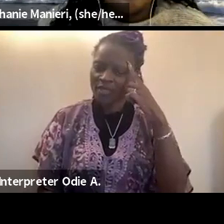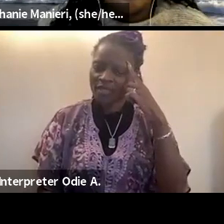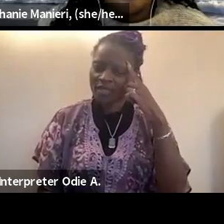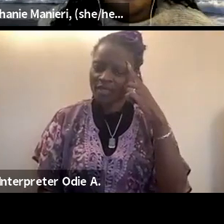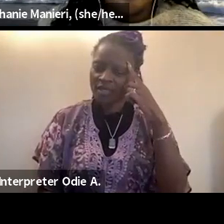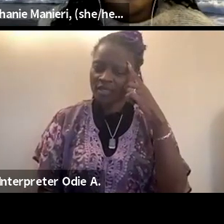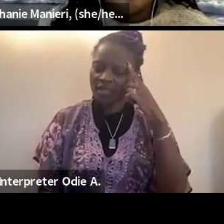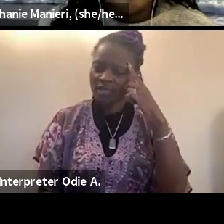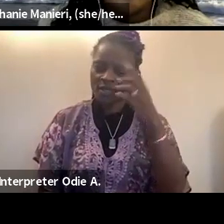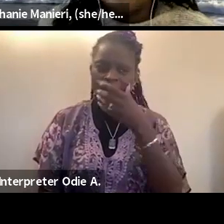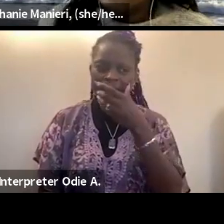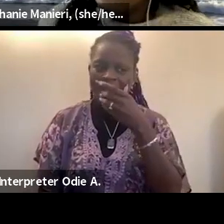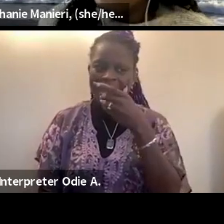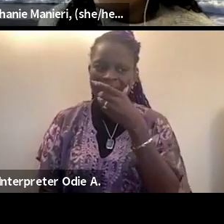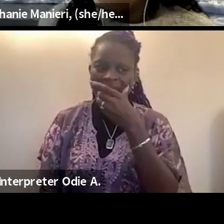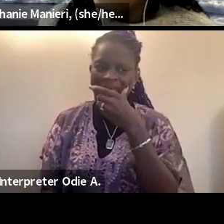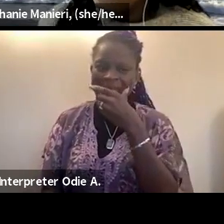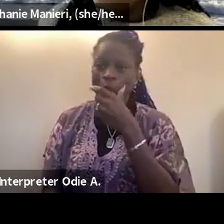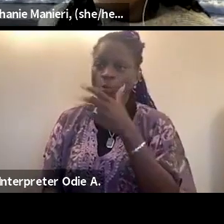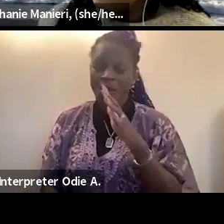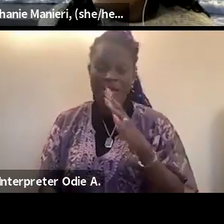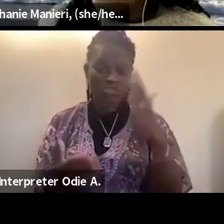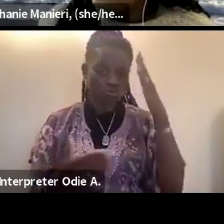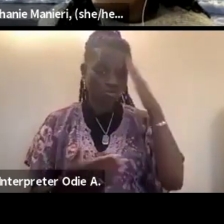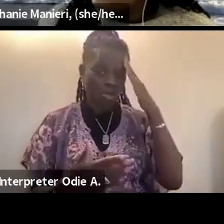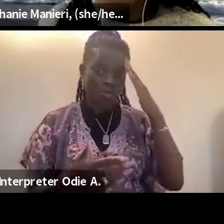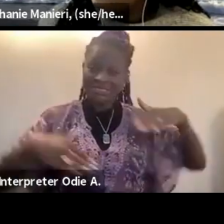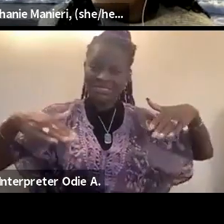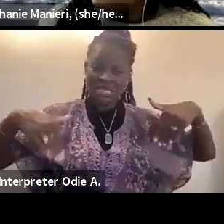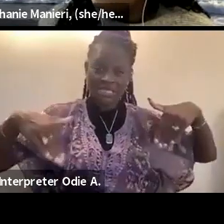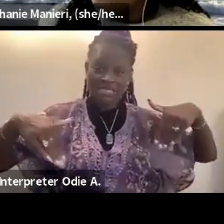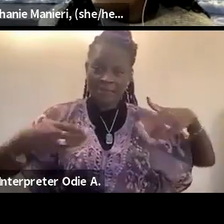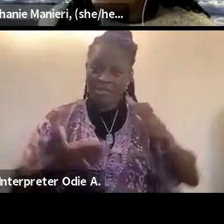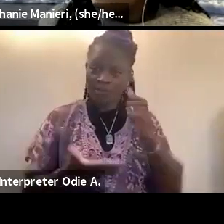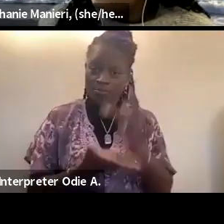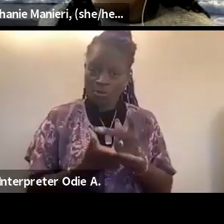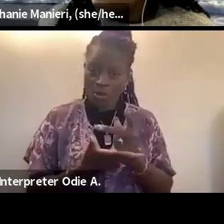So, as we know, it has not been approved yet, but we know from past experience